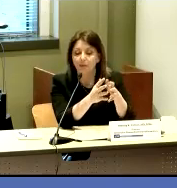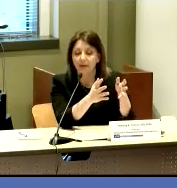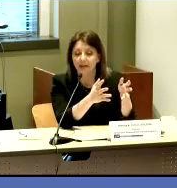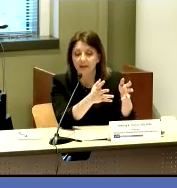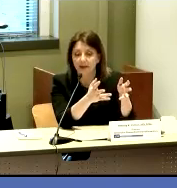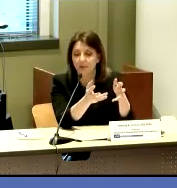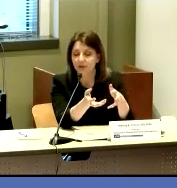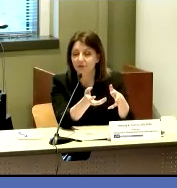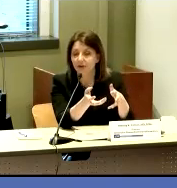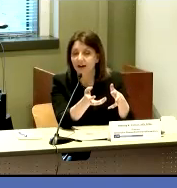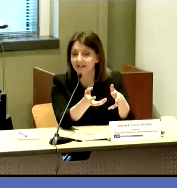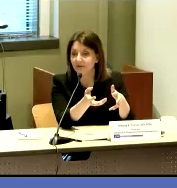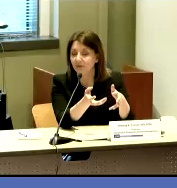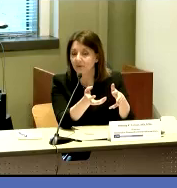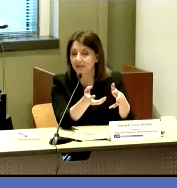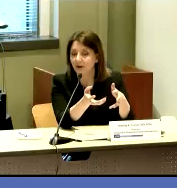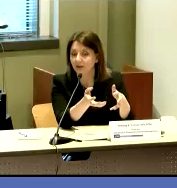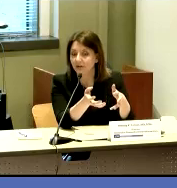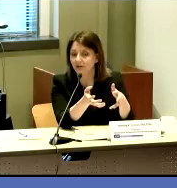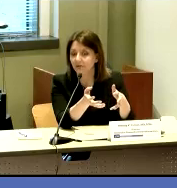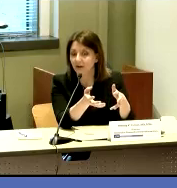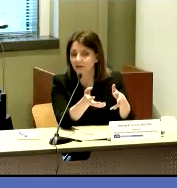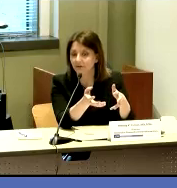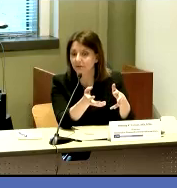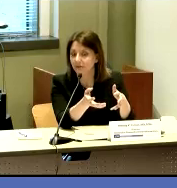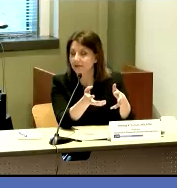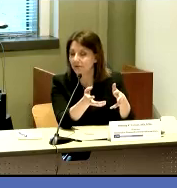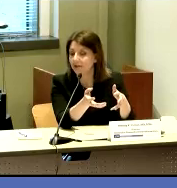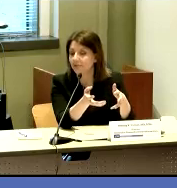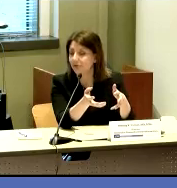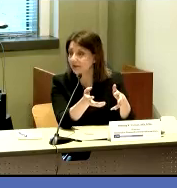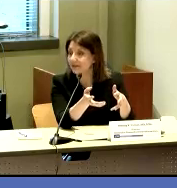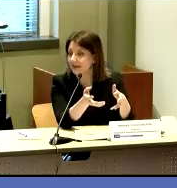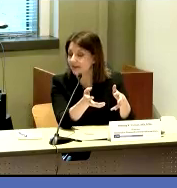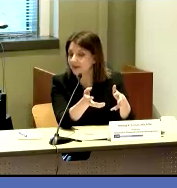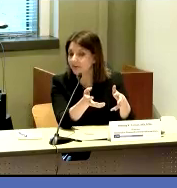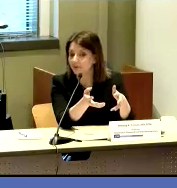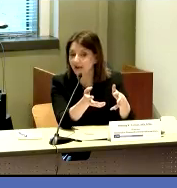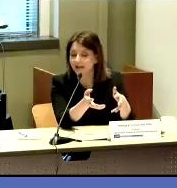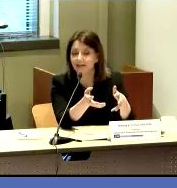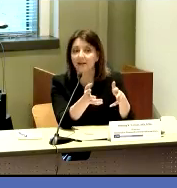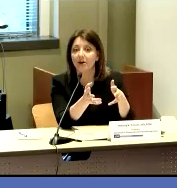We then went to the hospital where we talked to the two doctors who treated the most recent avian flu cases.